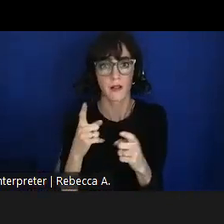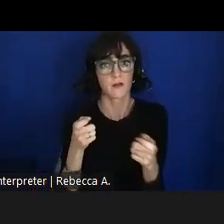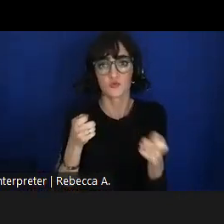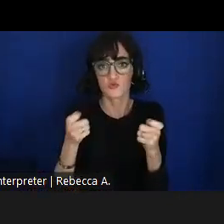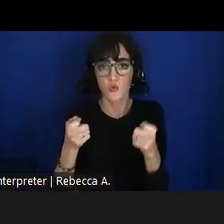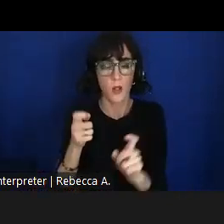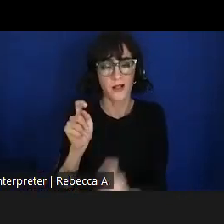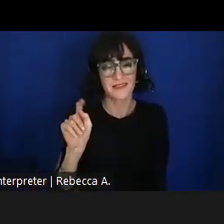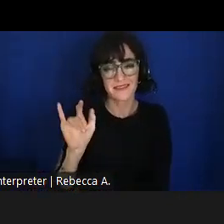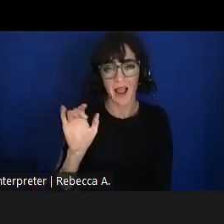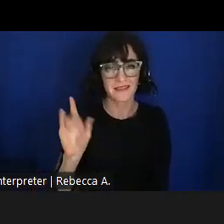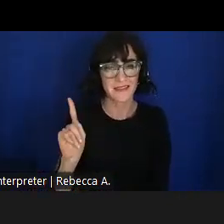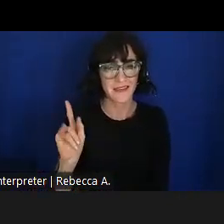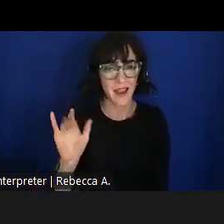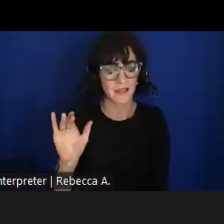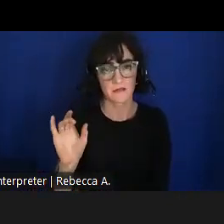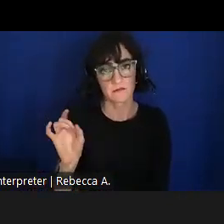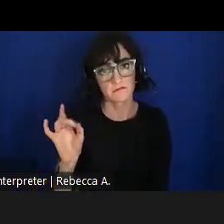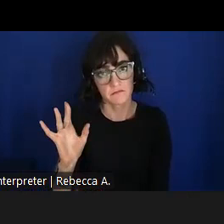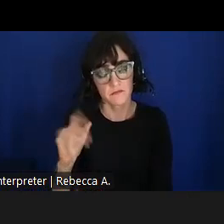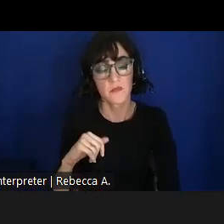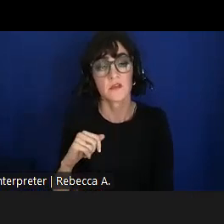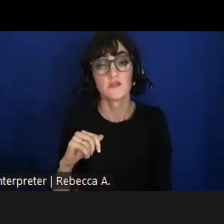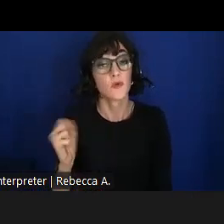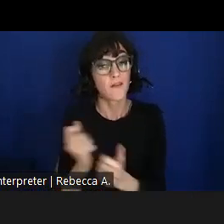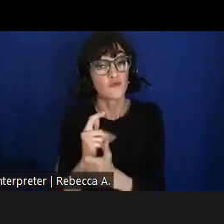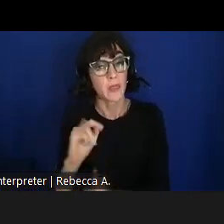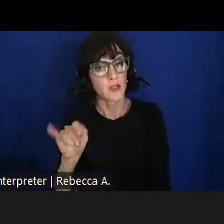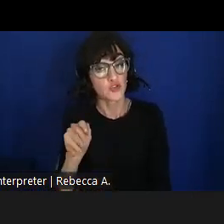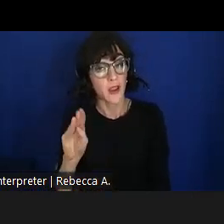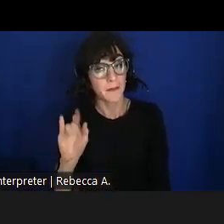the different things that Jamie mentioned when describing substance use coercion really